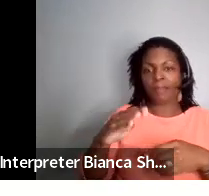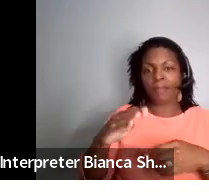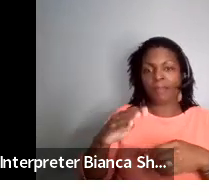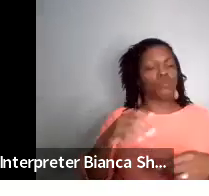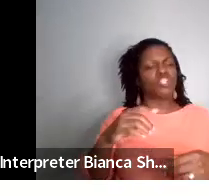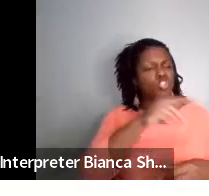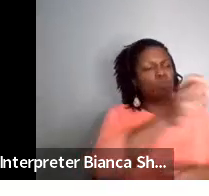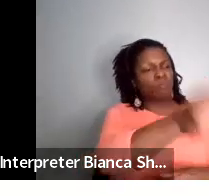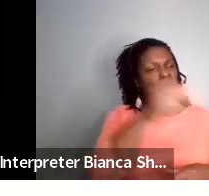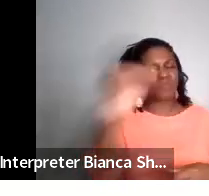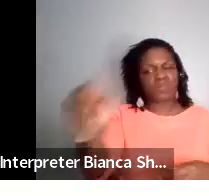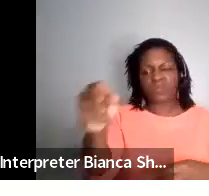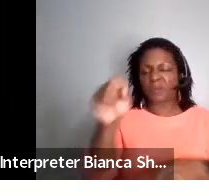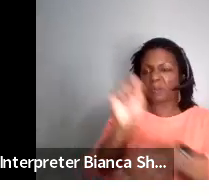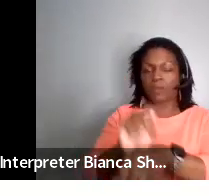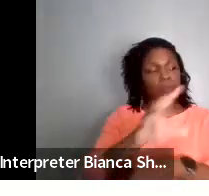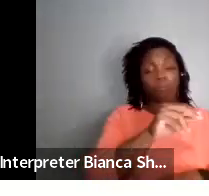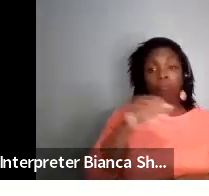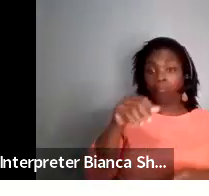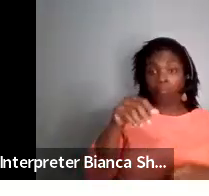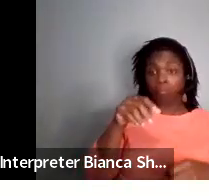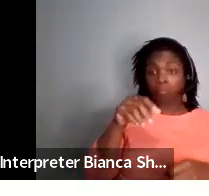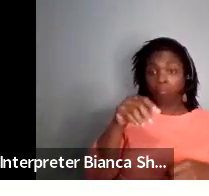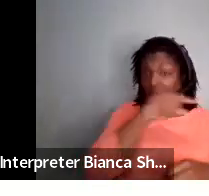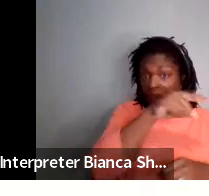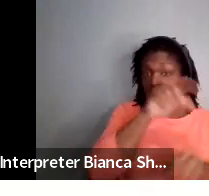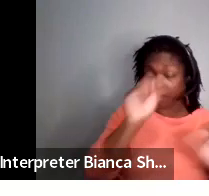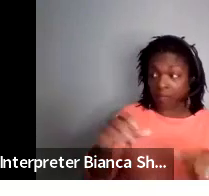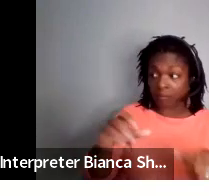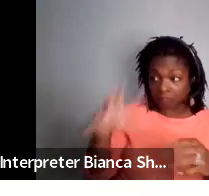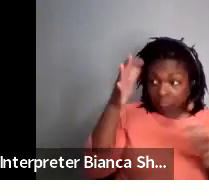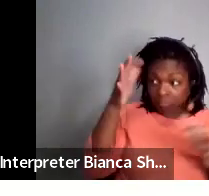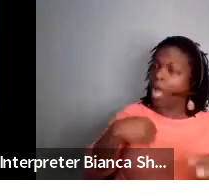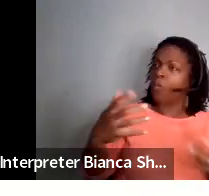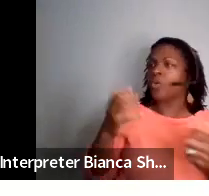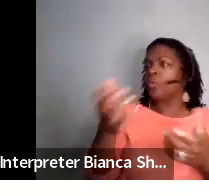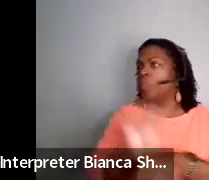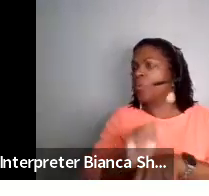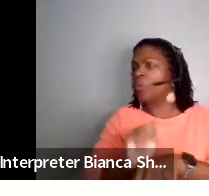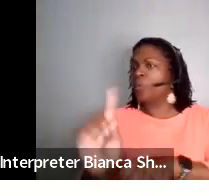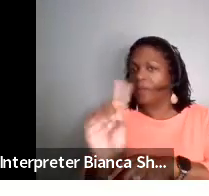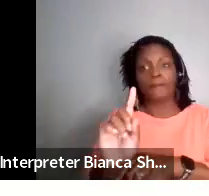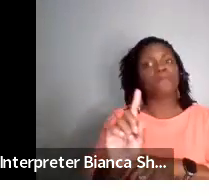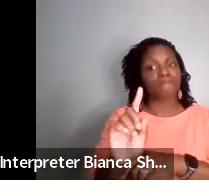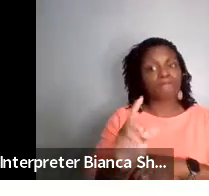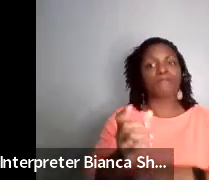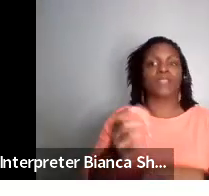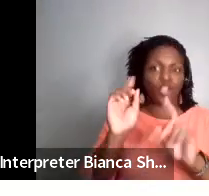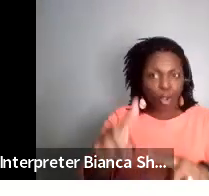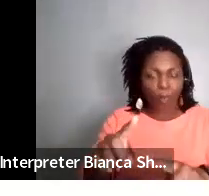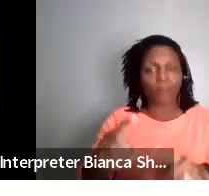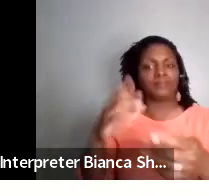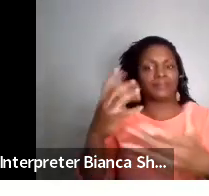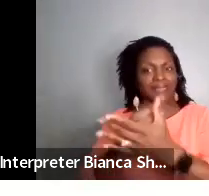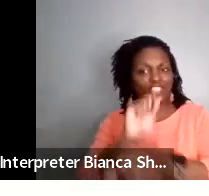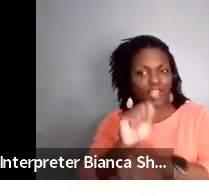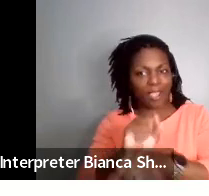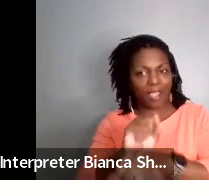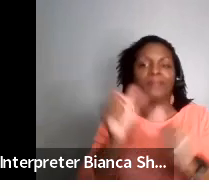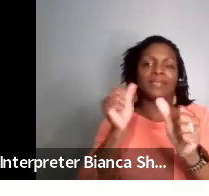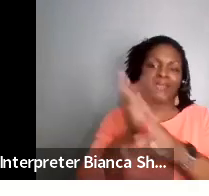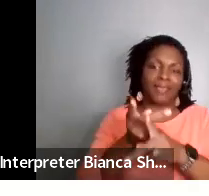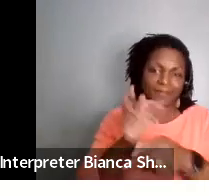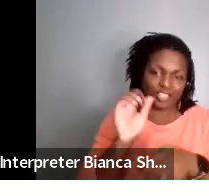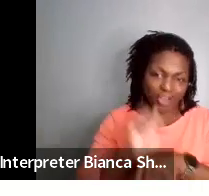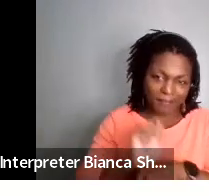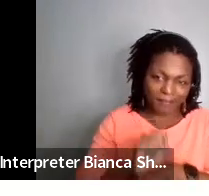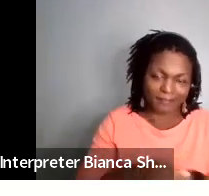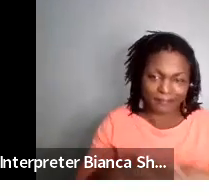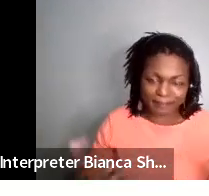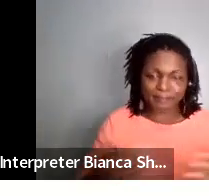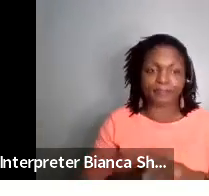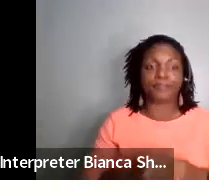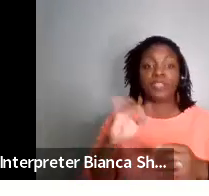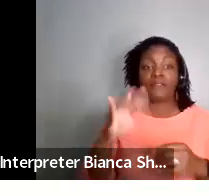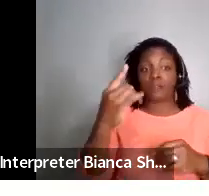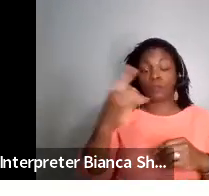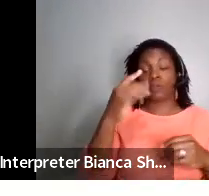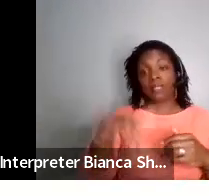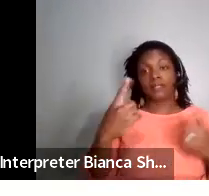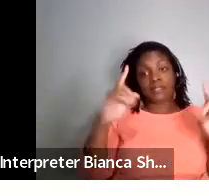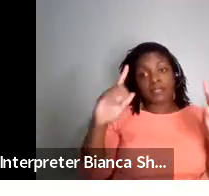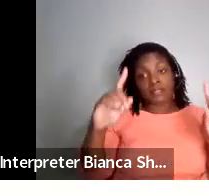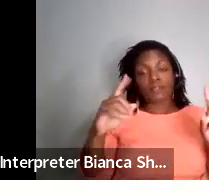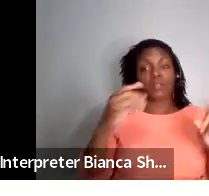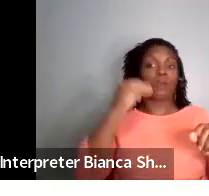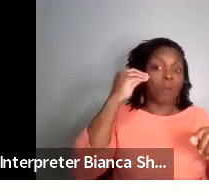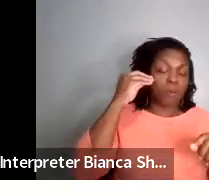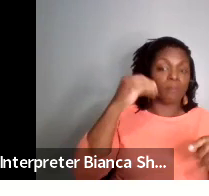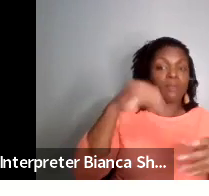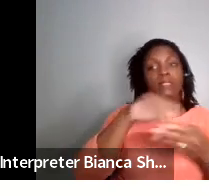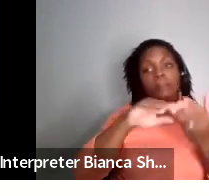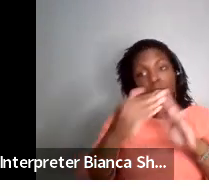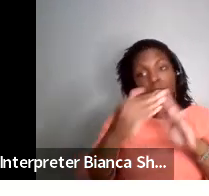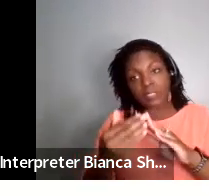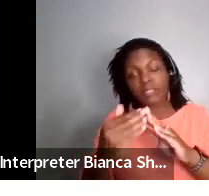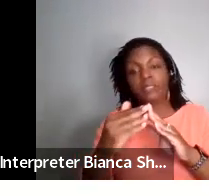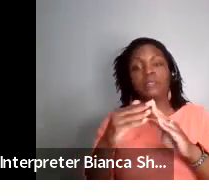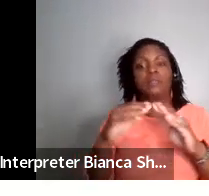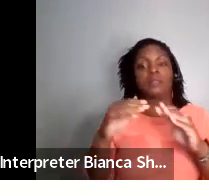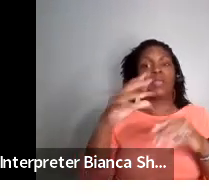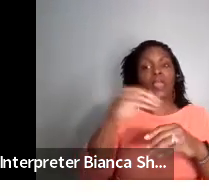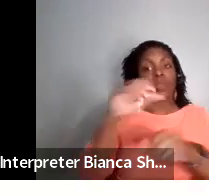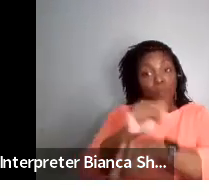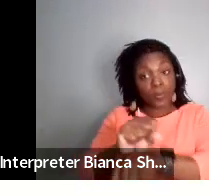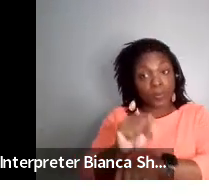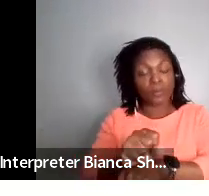The members get with this model, get to select what type of job they want to do, and receive supports and services to help them to be successful, and studies and data shows that if someone is successful at home at in the community with with their employment then that